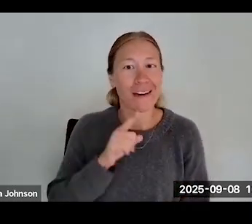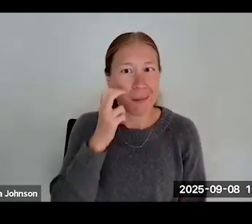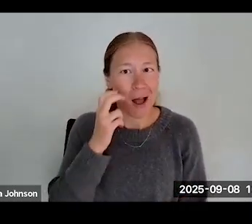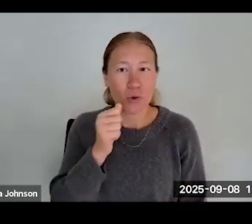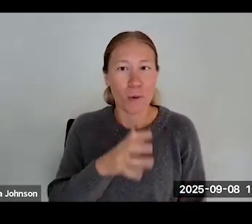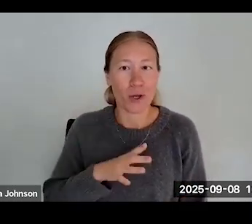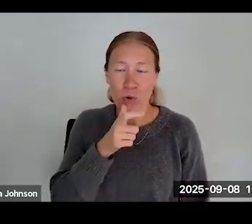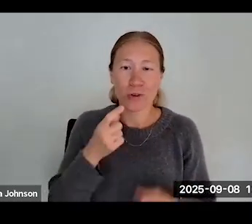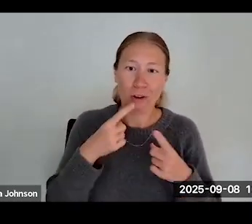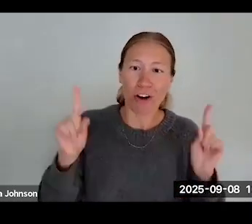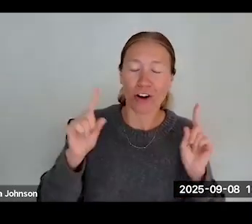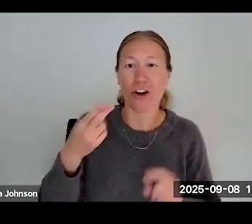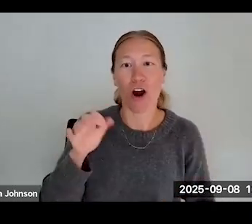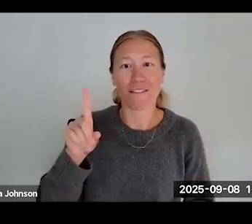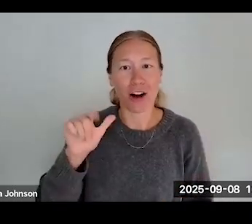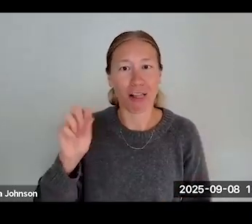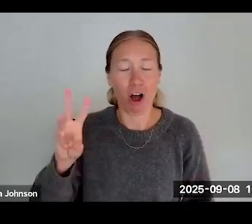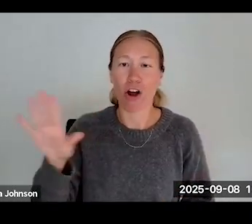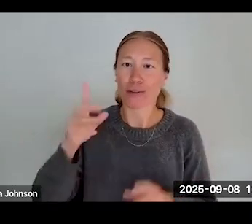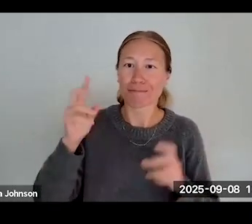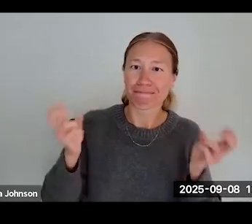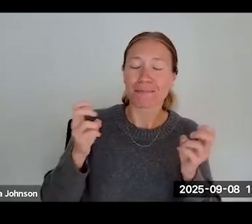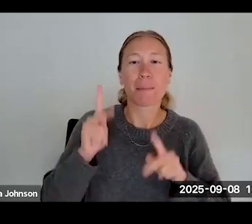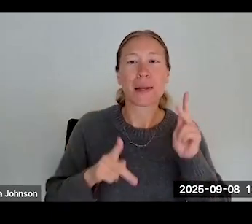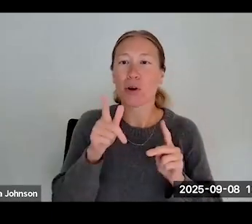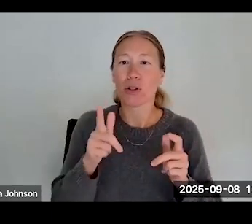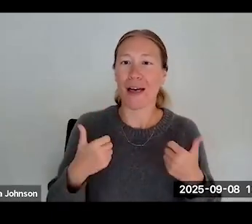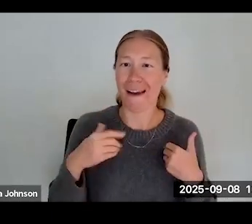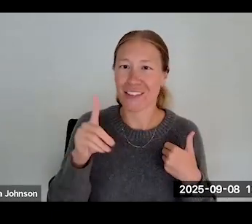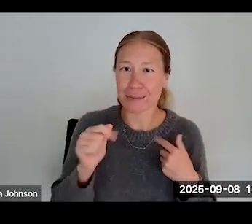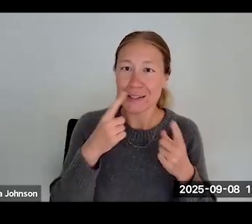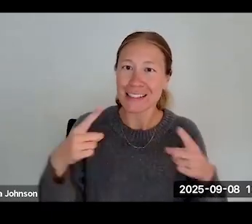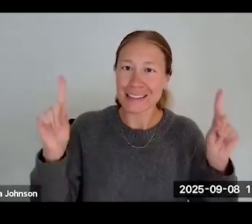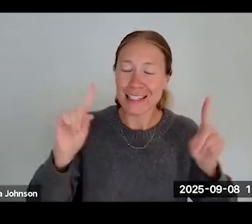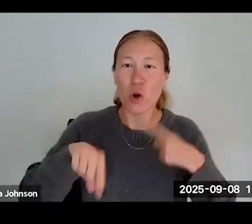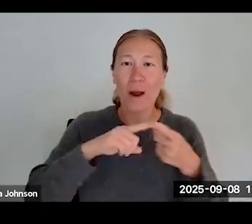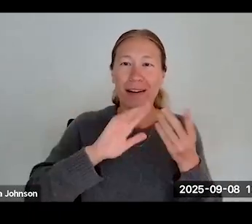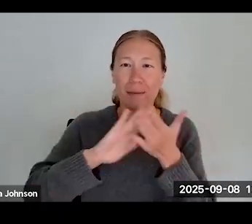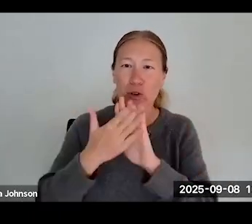Haben says, "People with disabilities succeed when communities choose to be inclusive."